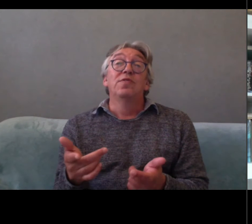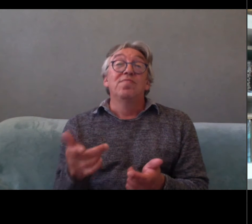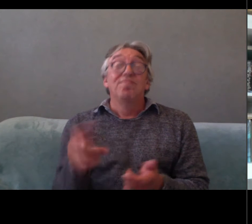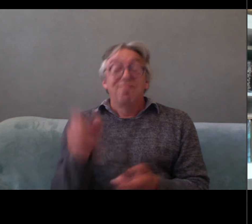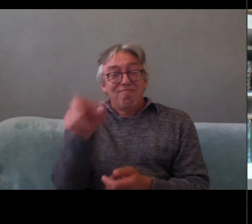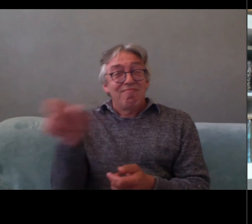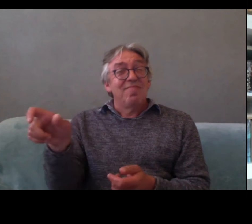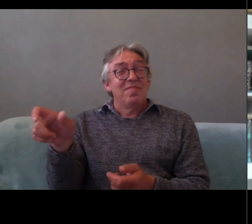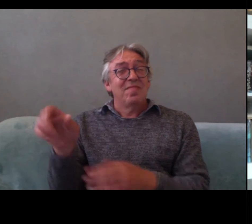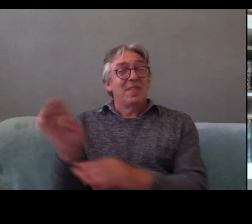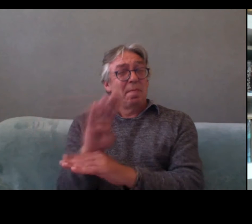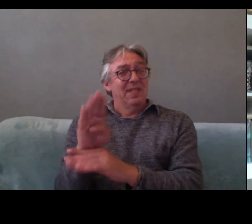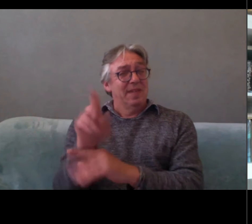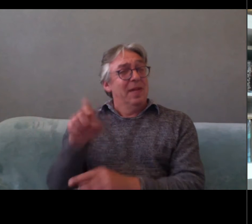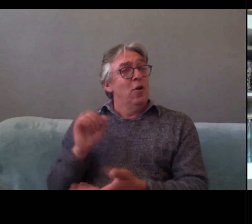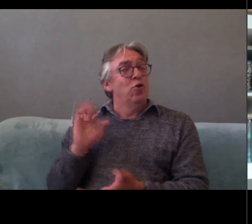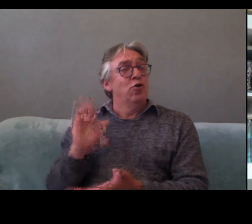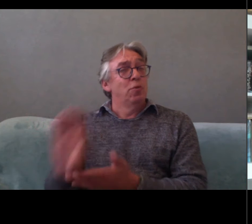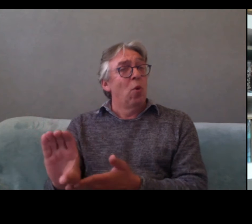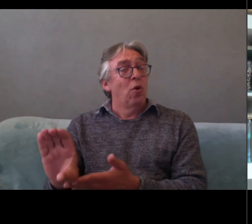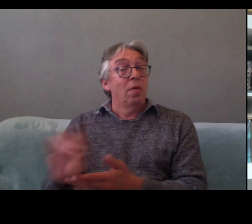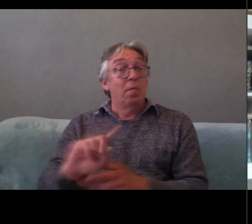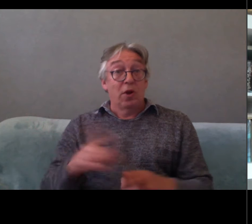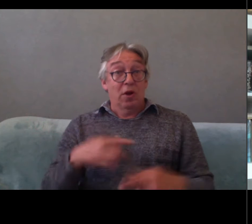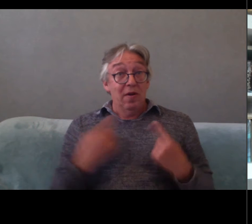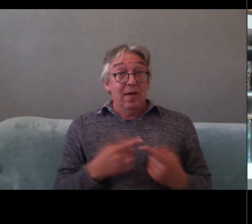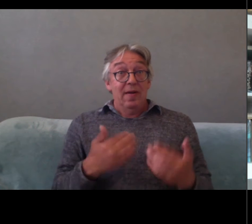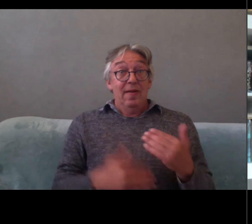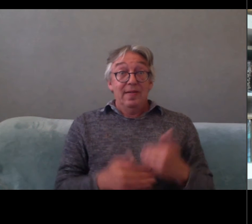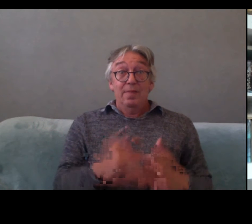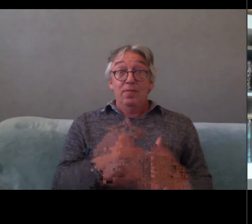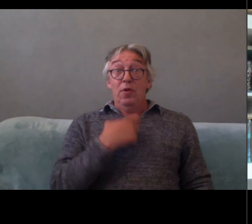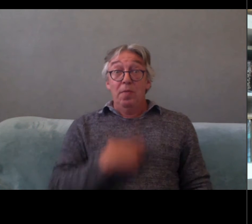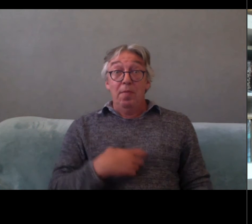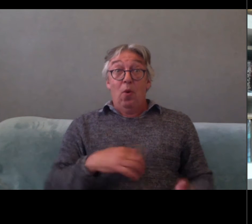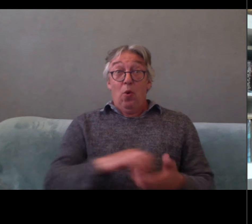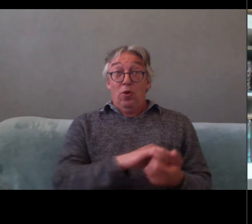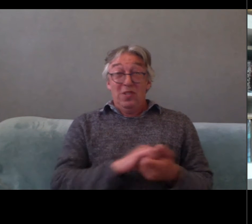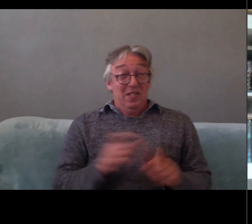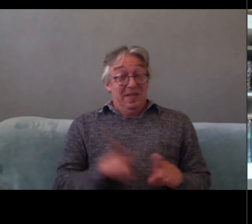But organisations who provide services shouldn't be supported.